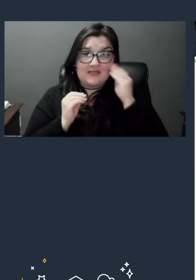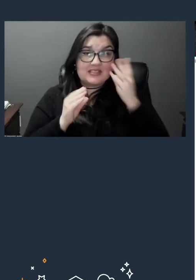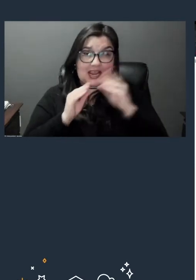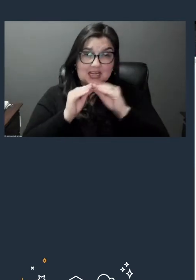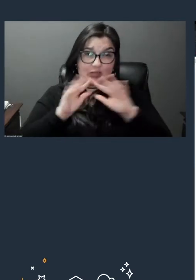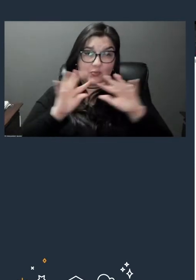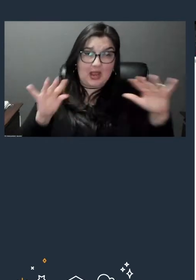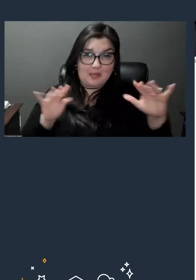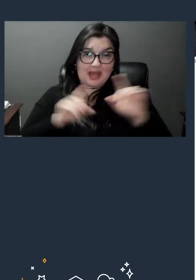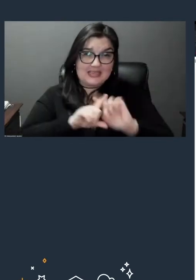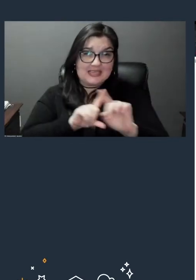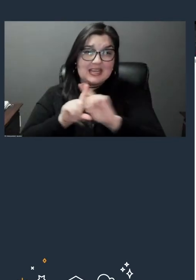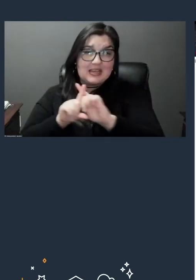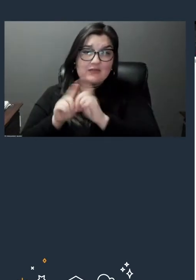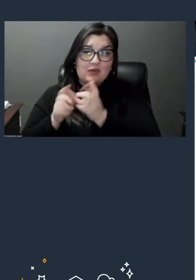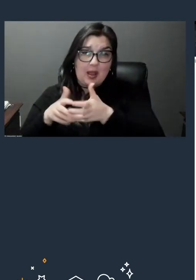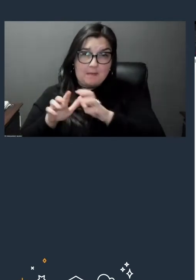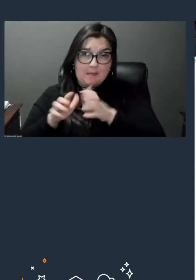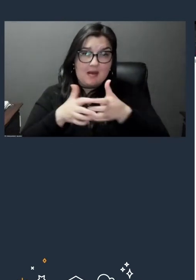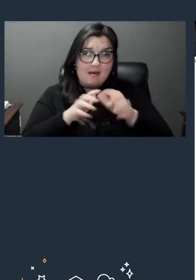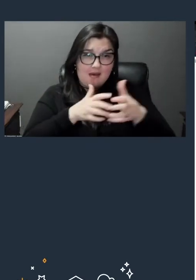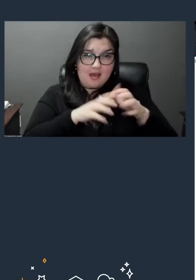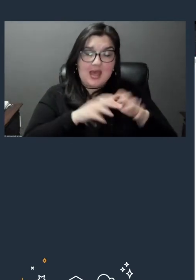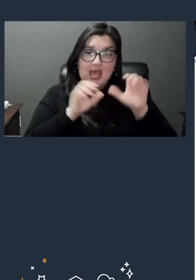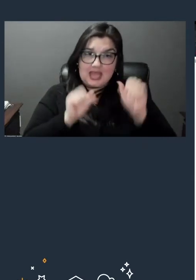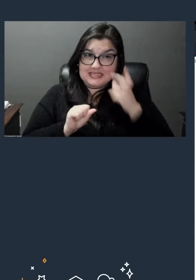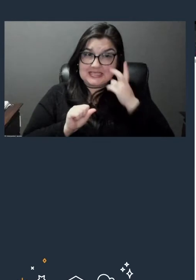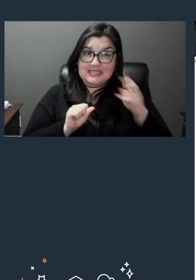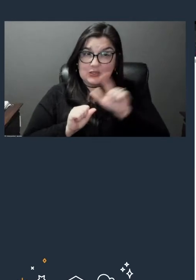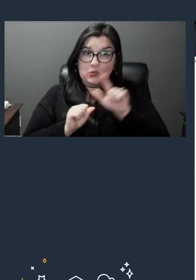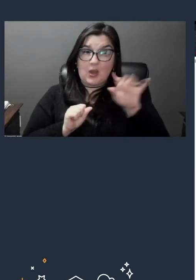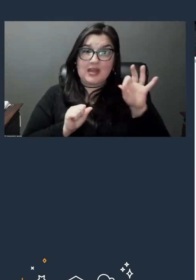I can see the 29 metrics organized by summary,